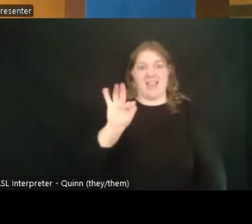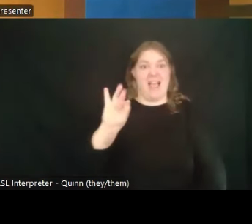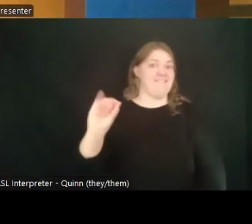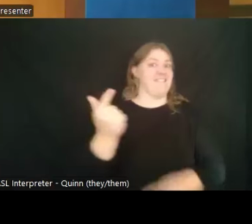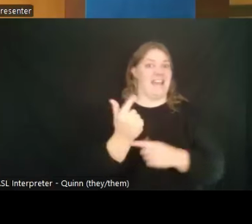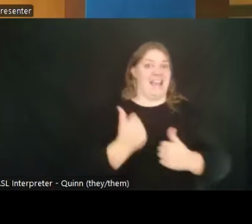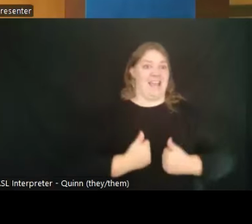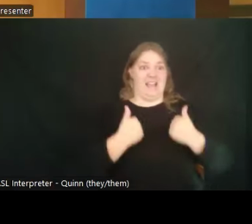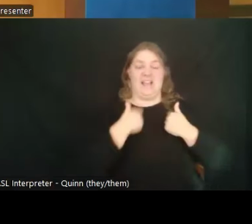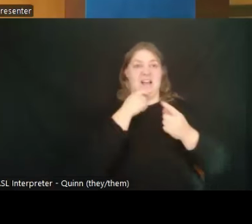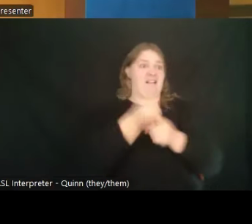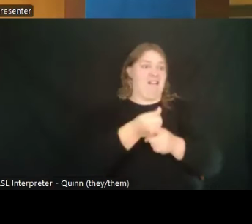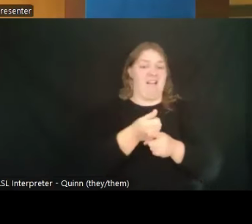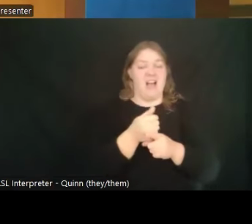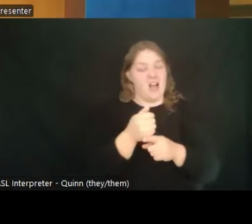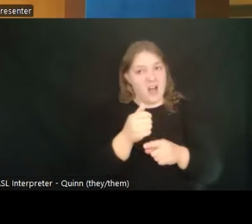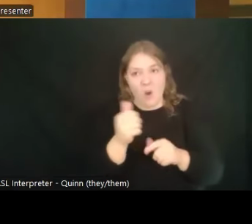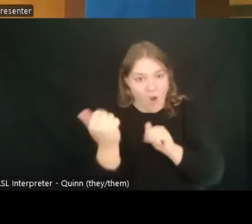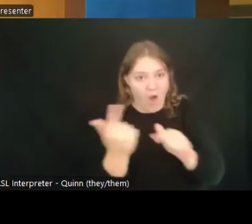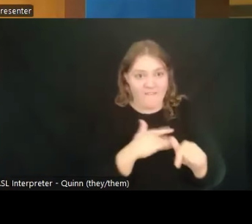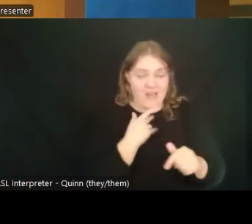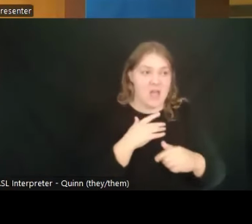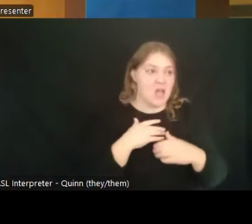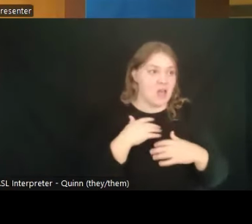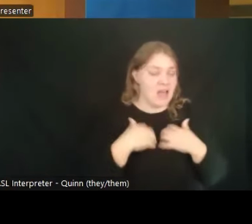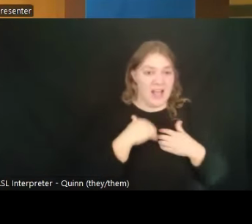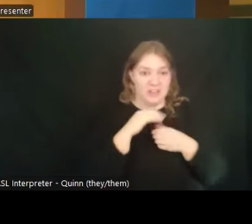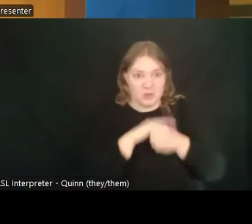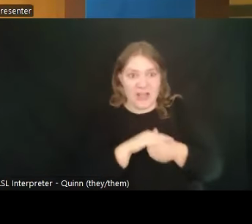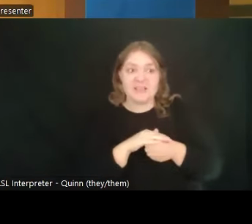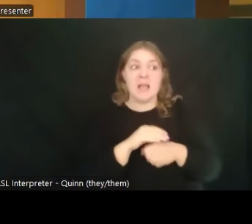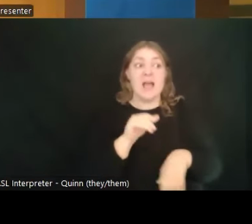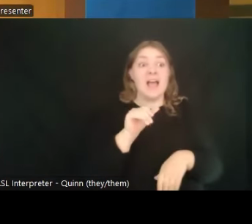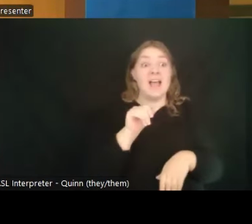right and why not feel supported and build trust with families if I show up I'm being